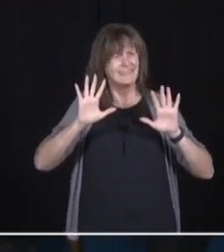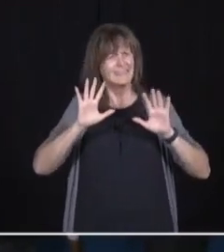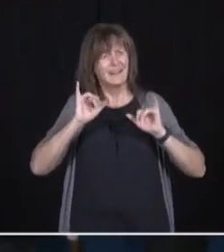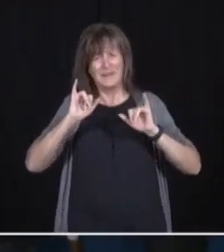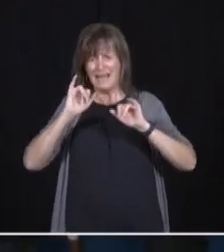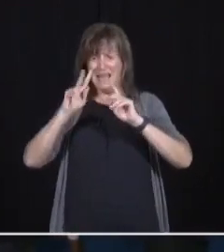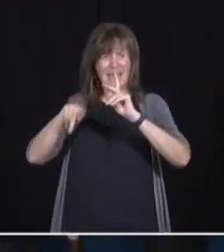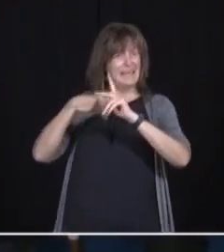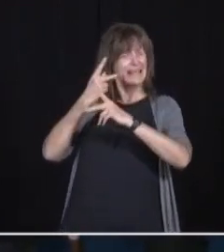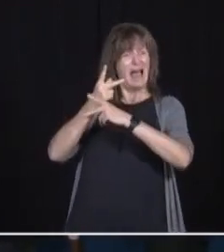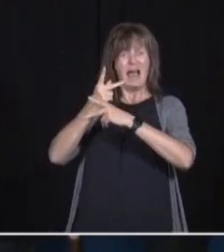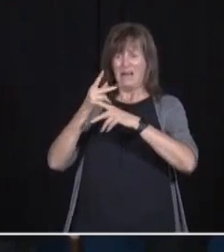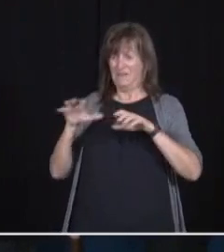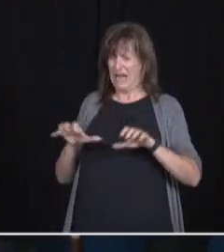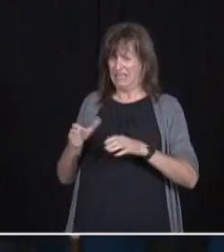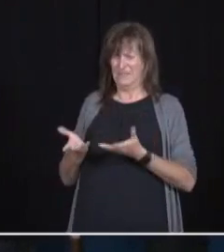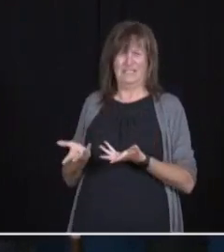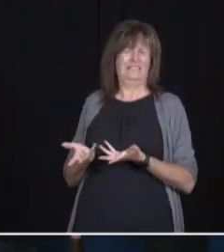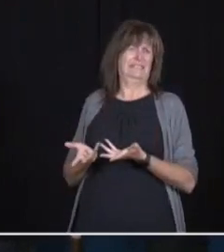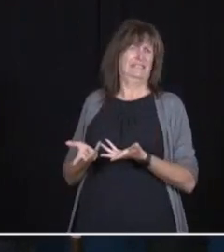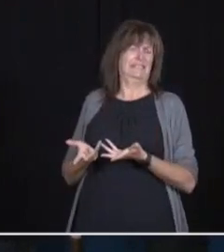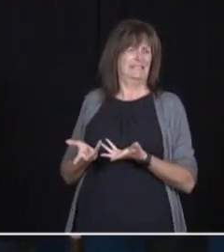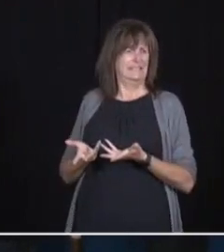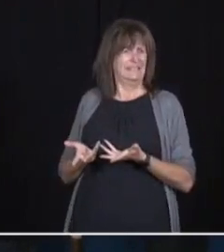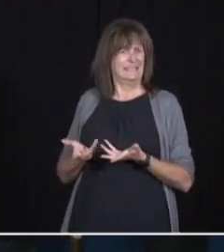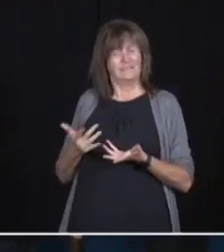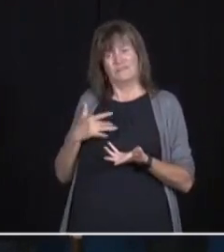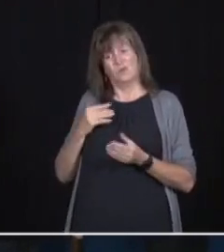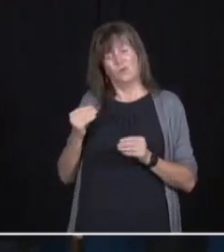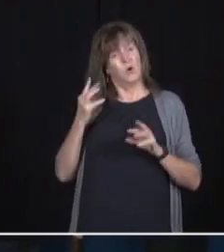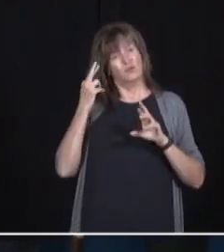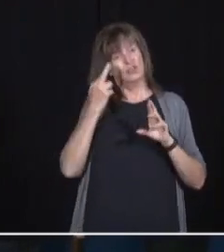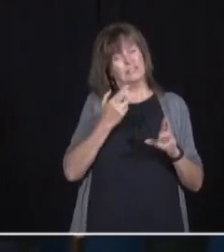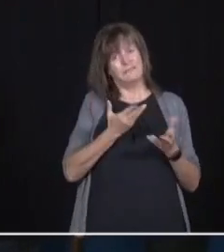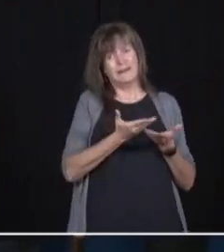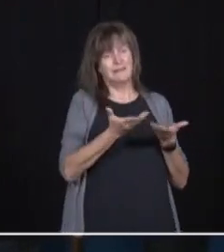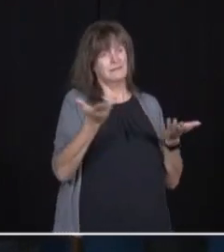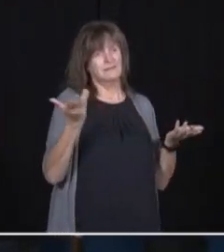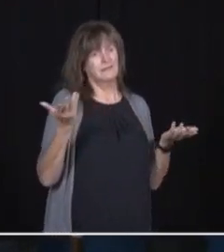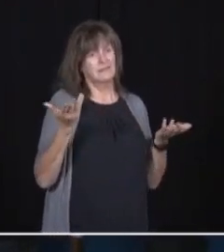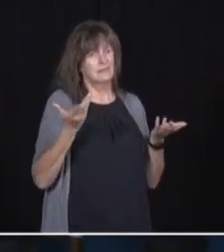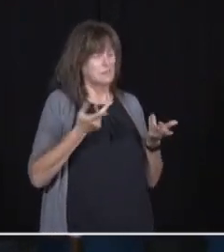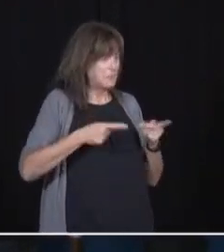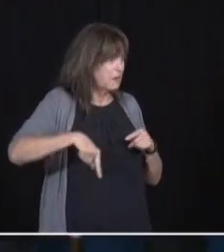so we can move forward with Ontario so we can get back to the new normal and everybody's lives.